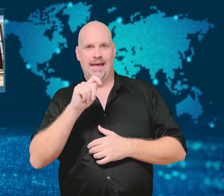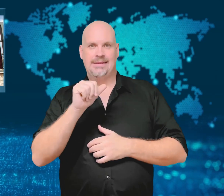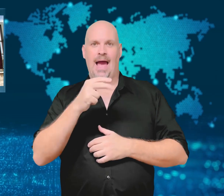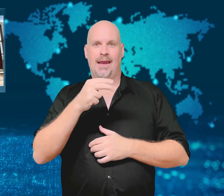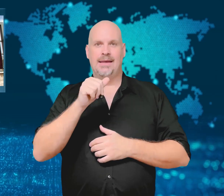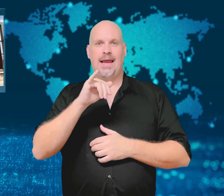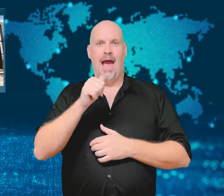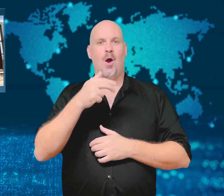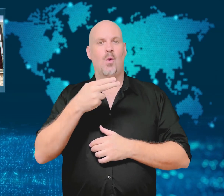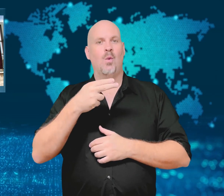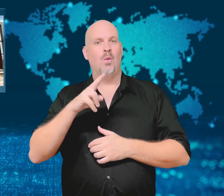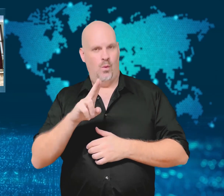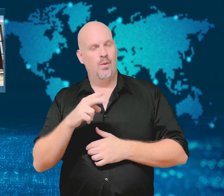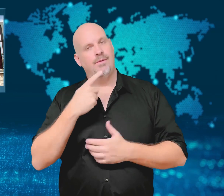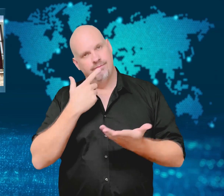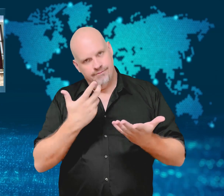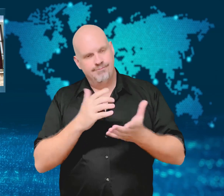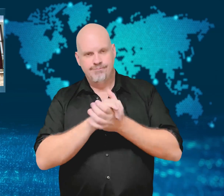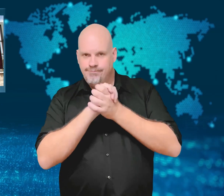the sake of the country.